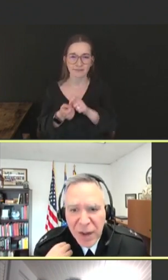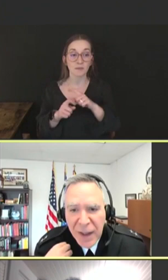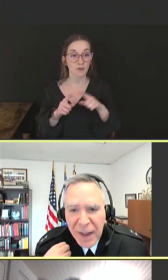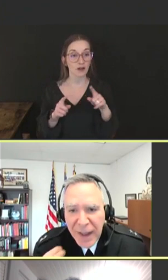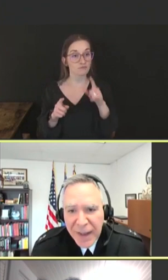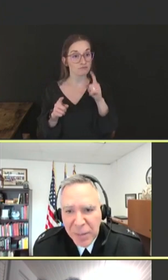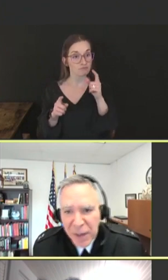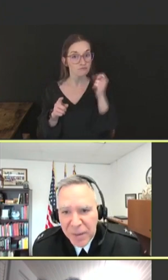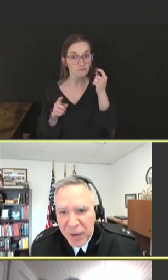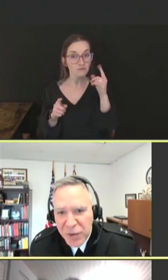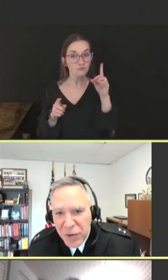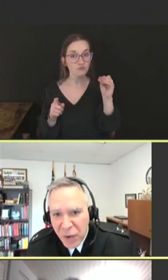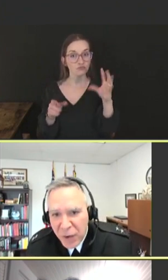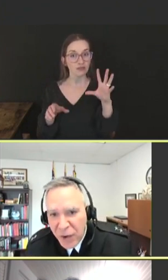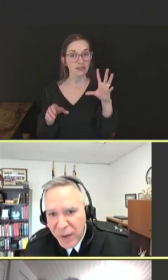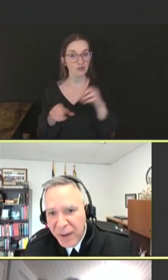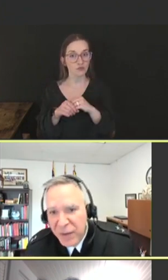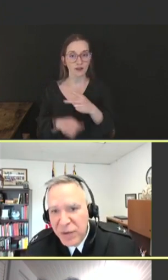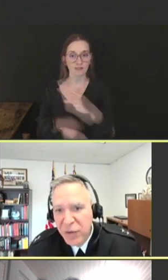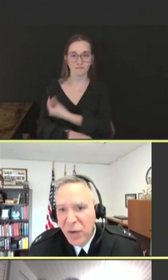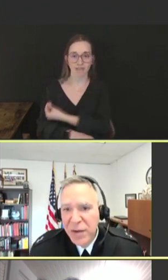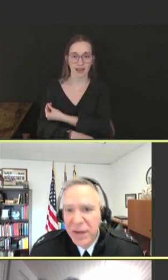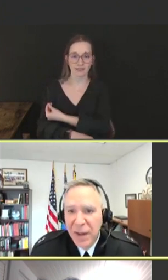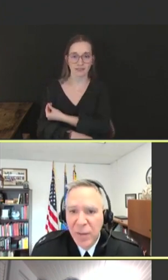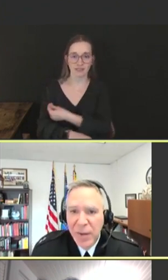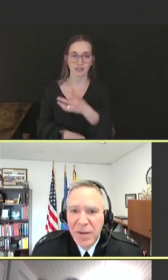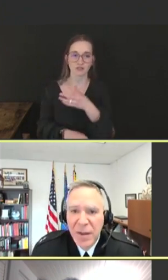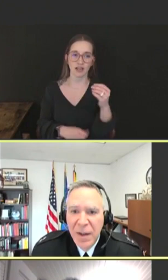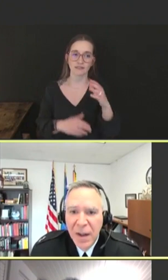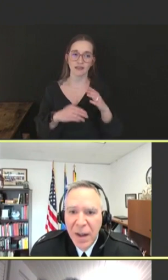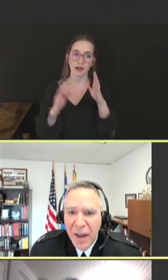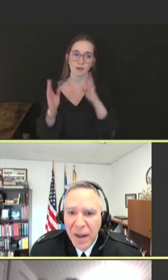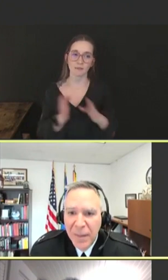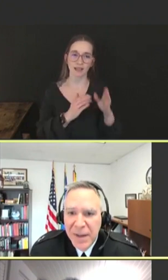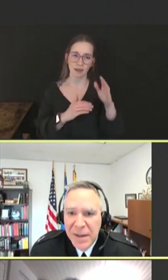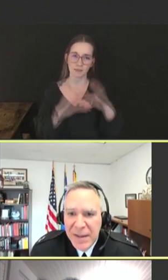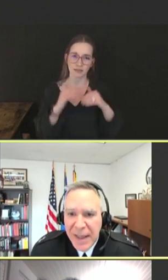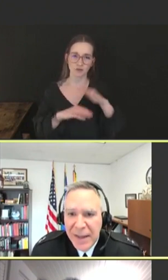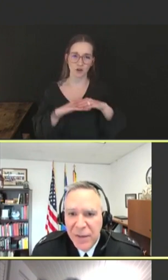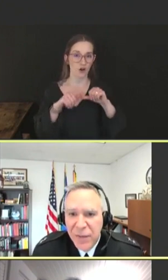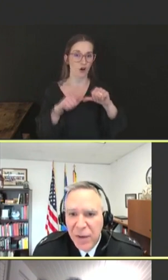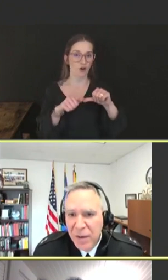and the plan builds on ongoing efforts across the government. It's intended for